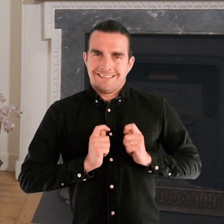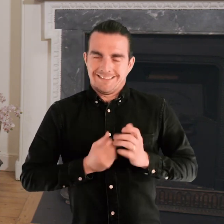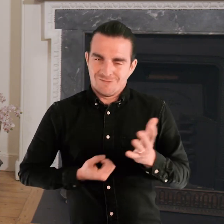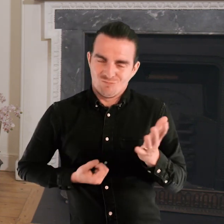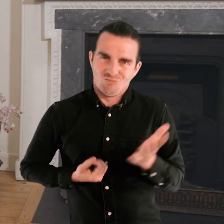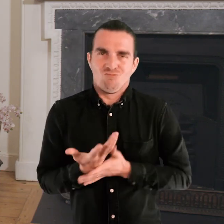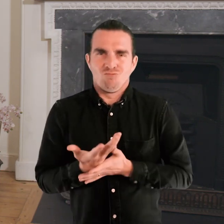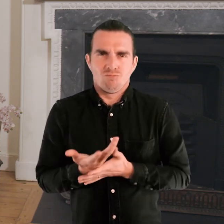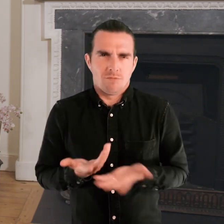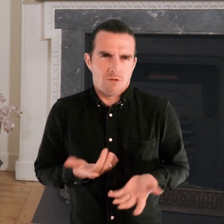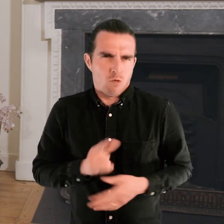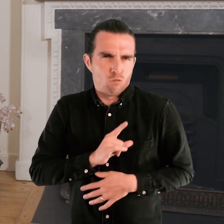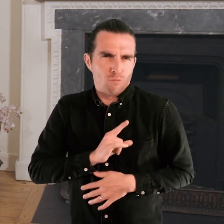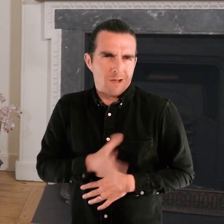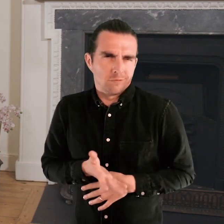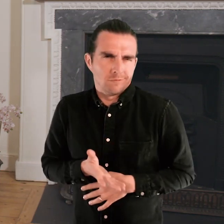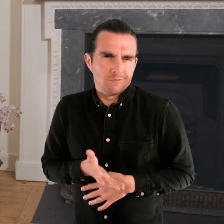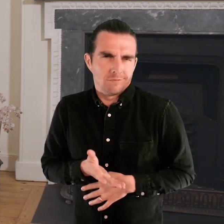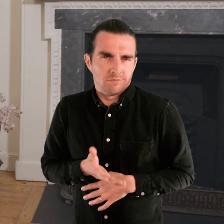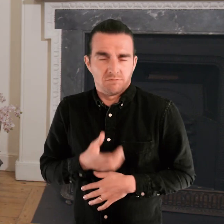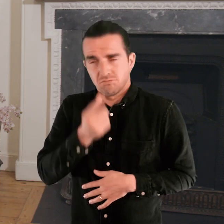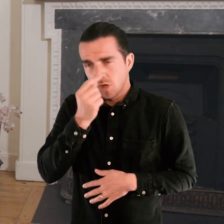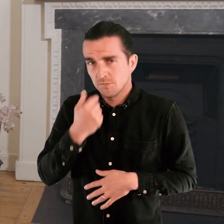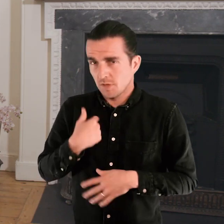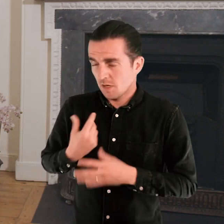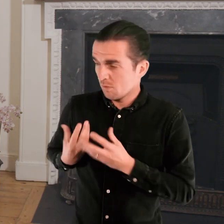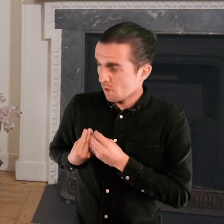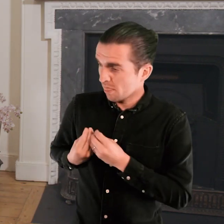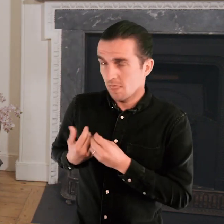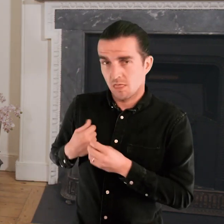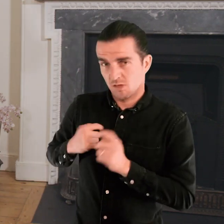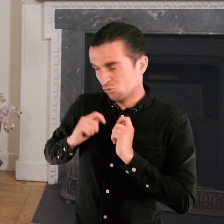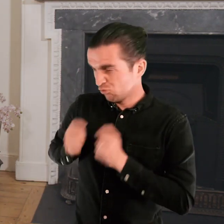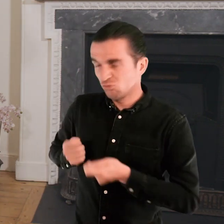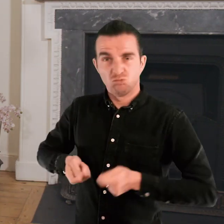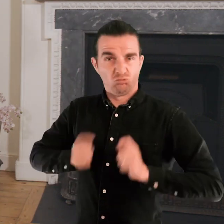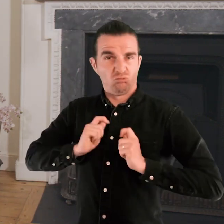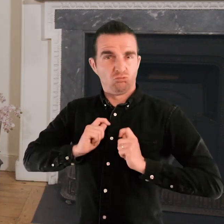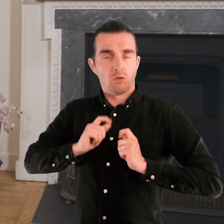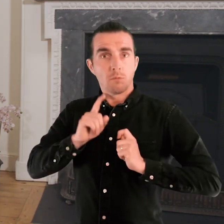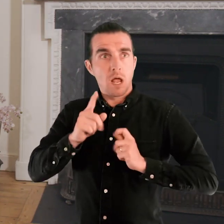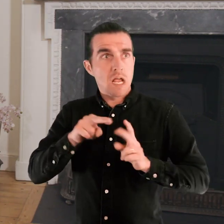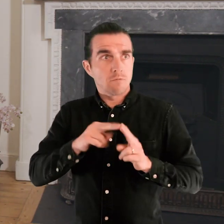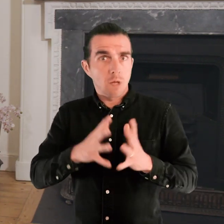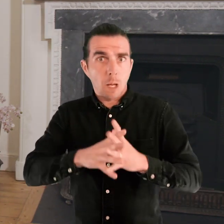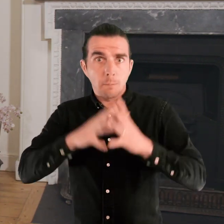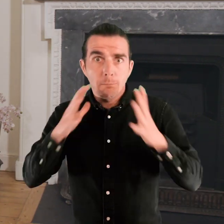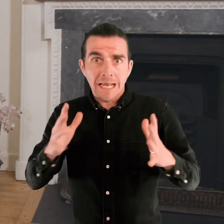you and friend will spend on treat, why not? Maybe your partner as well. If you get a large sum,